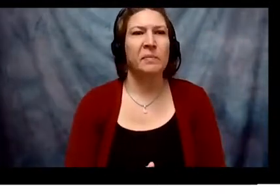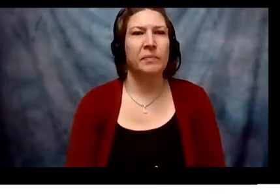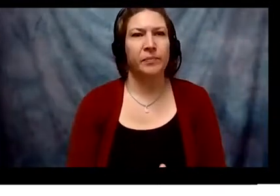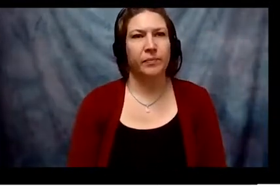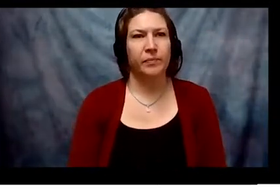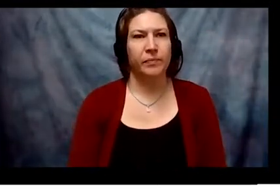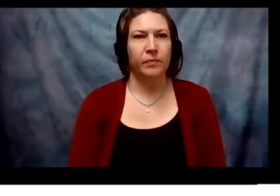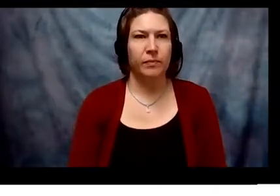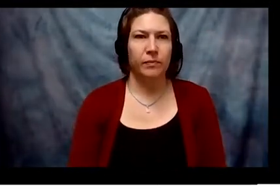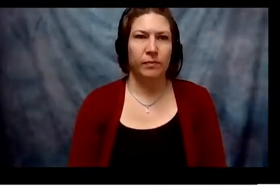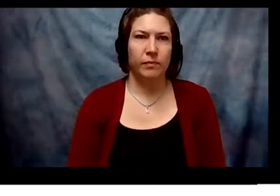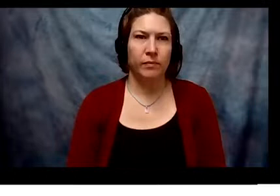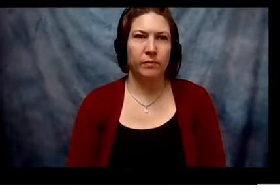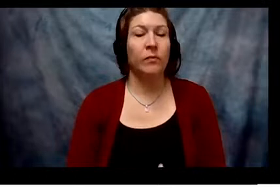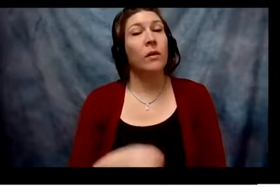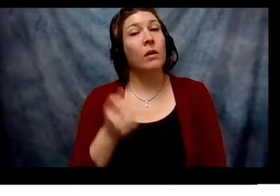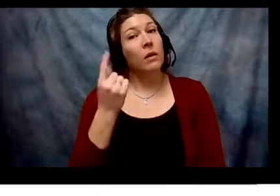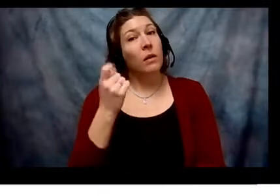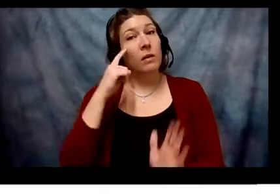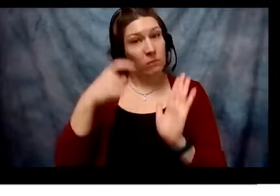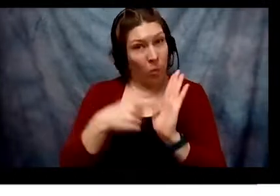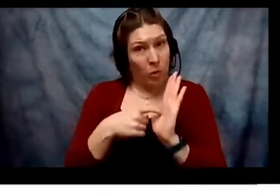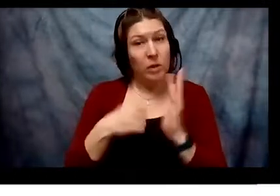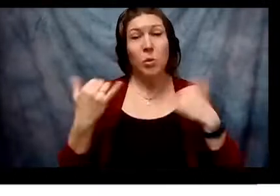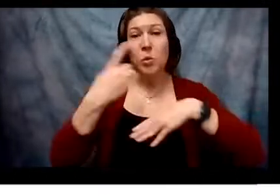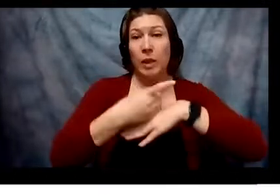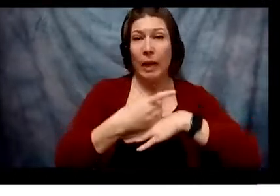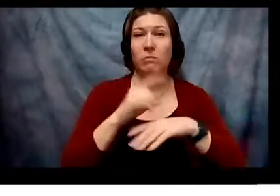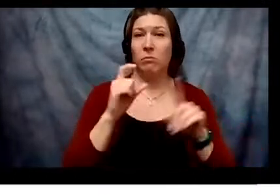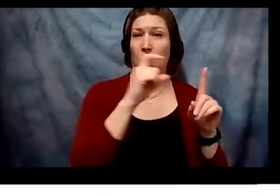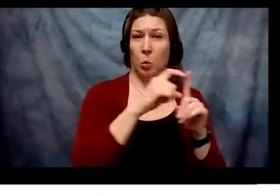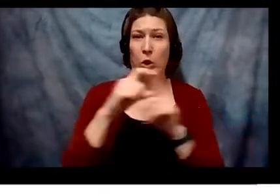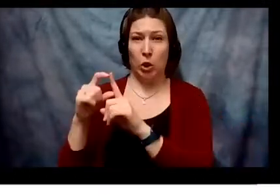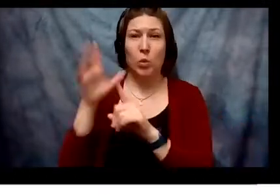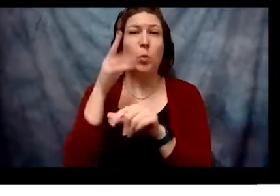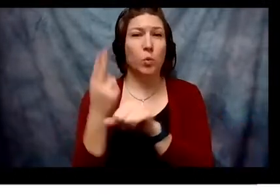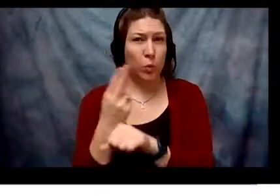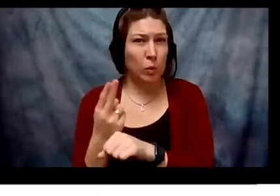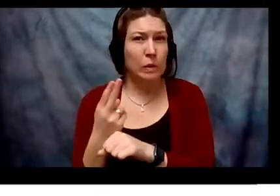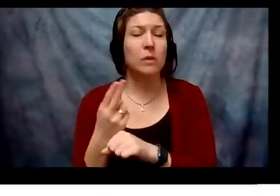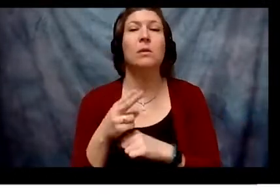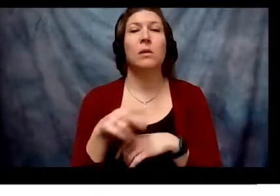Today you'll notice we will use different words when talking about disability.